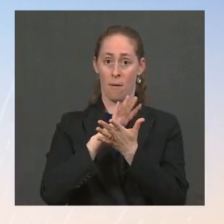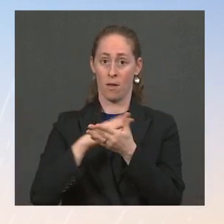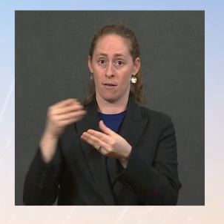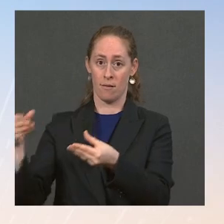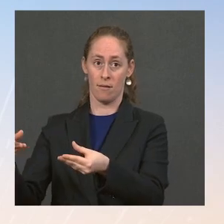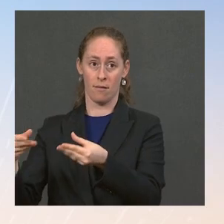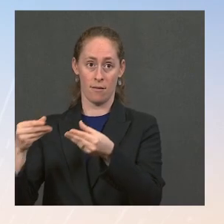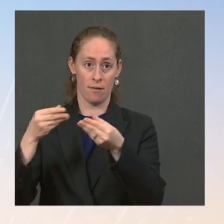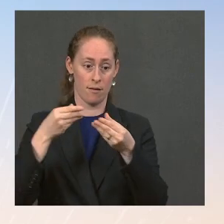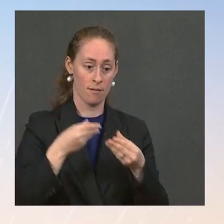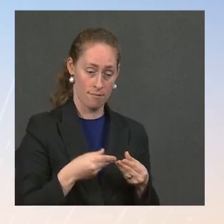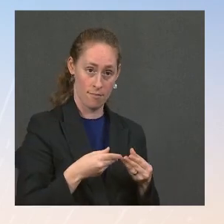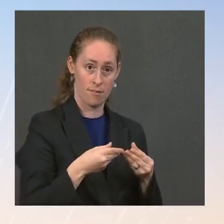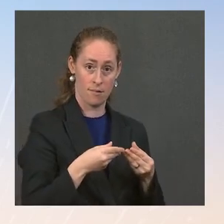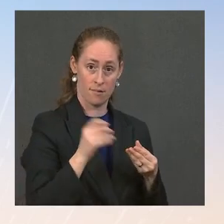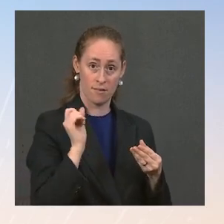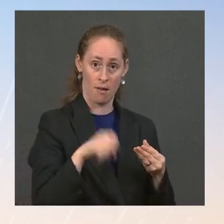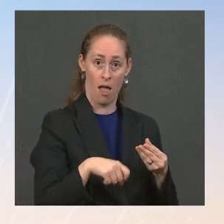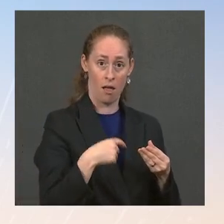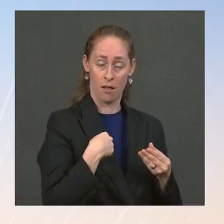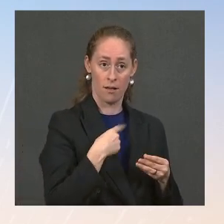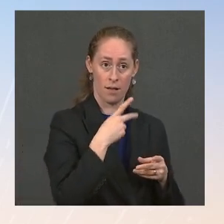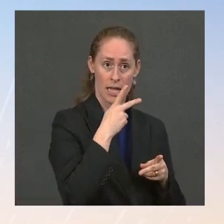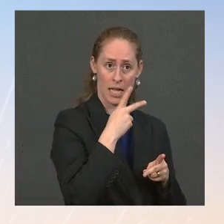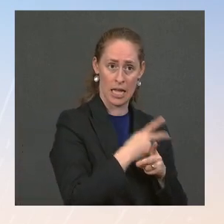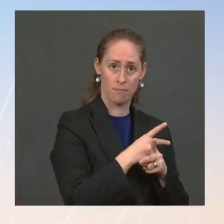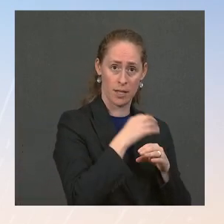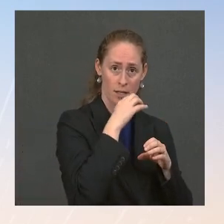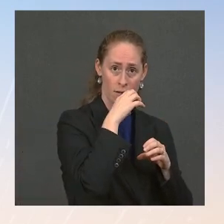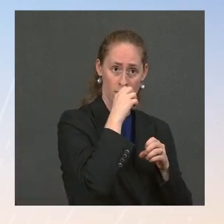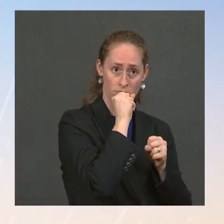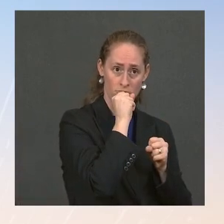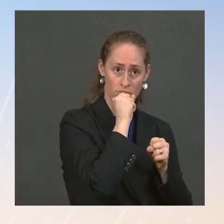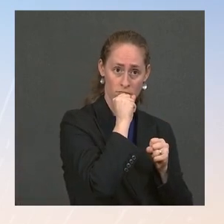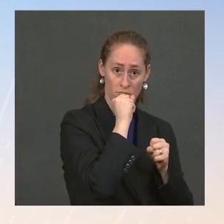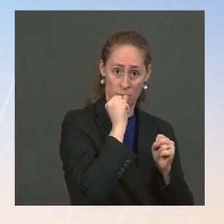in terms of how the public should judge this action from this White House? Ms. Psaki: Sure.